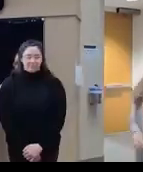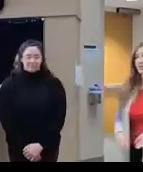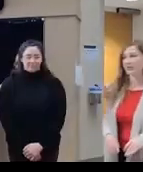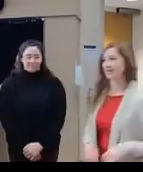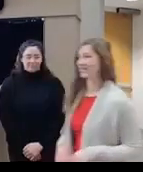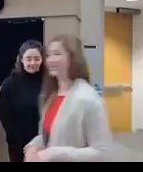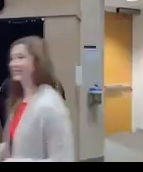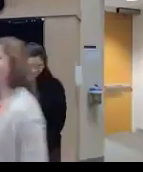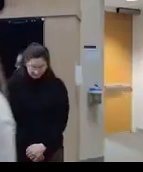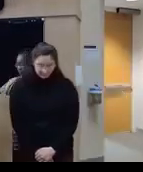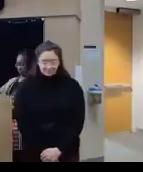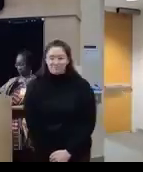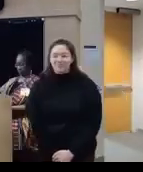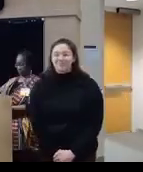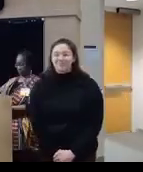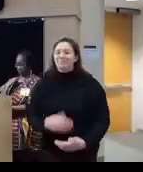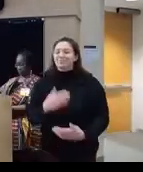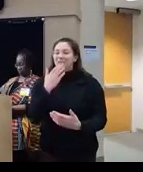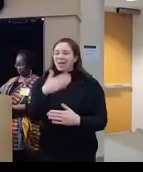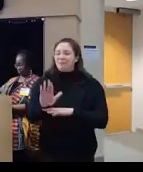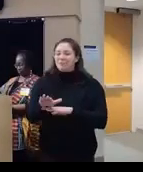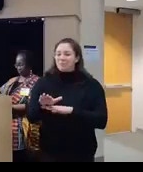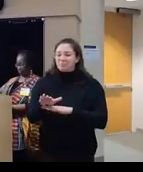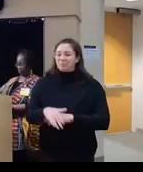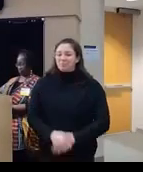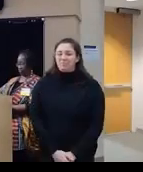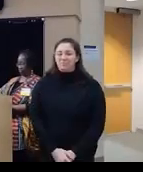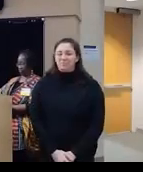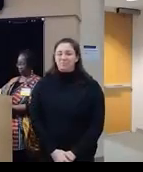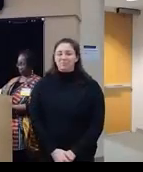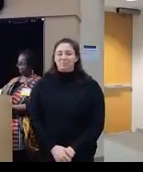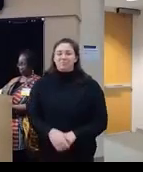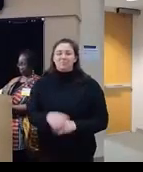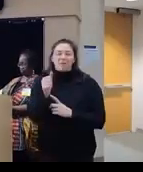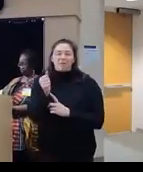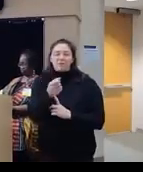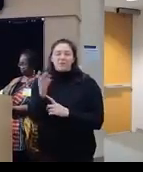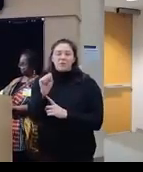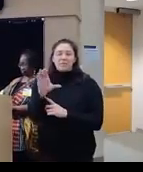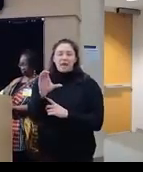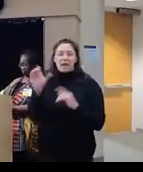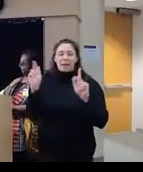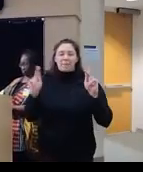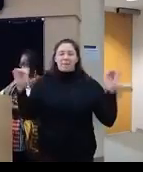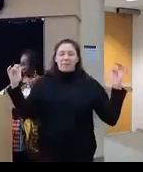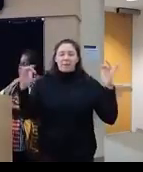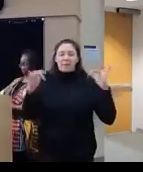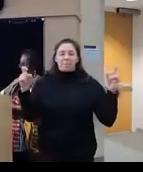good afternoon everyone we're going to give a few more seconds just to let people get settled